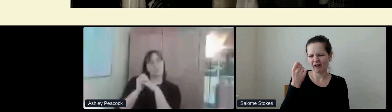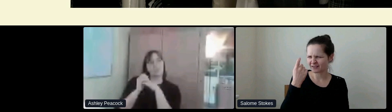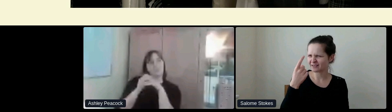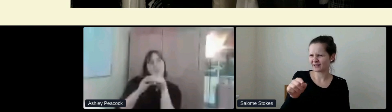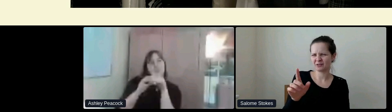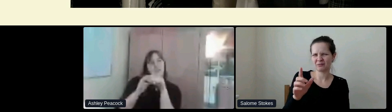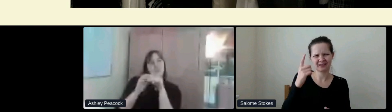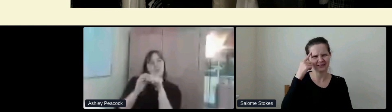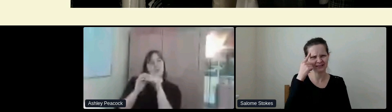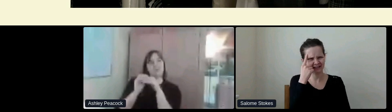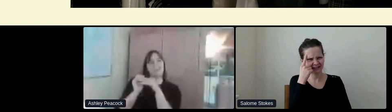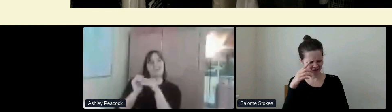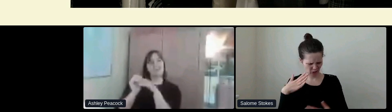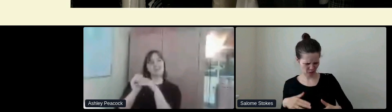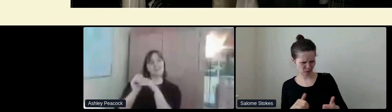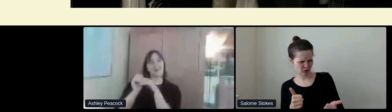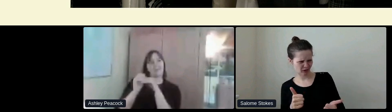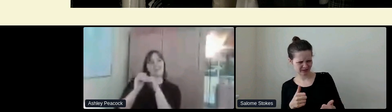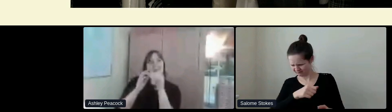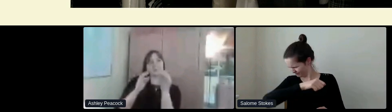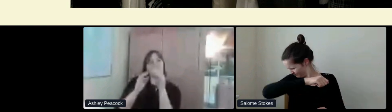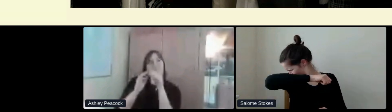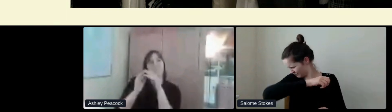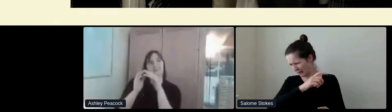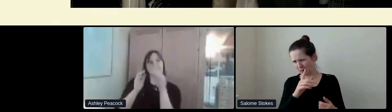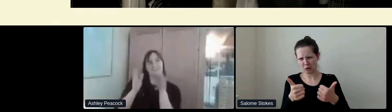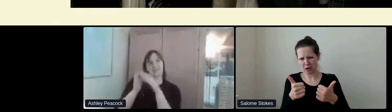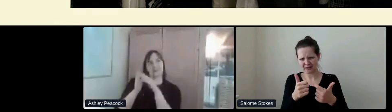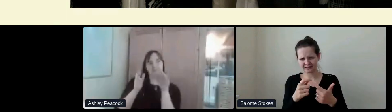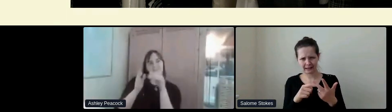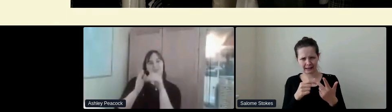looks good enough or does it smell too badly, to be like that kind of balanced trade-off